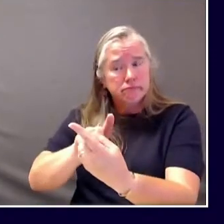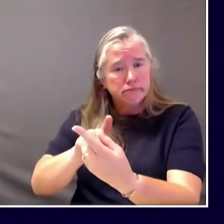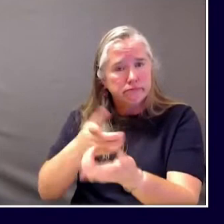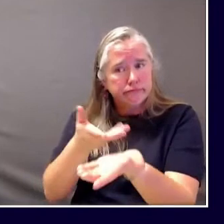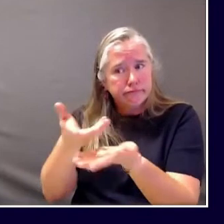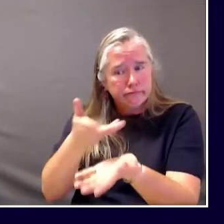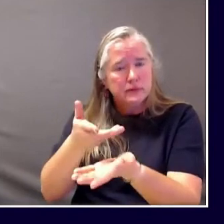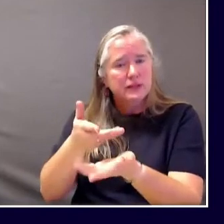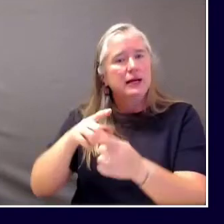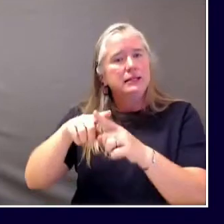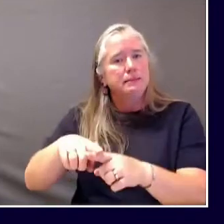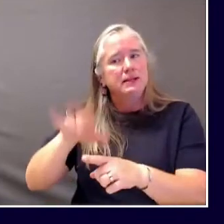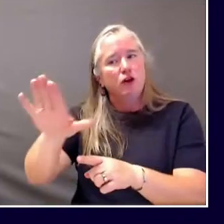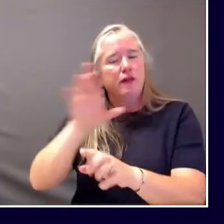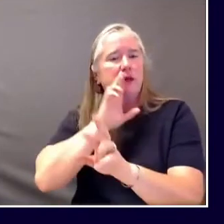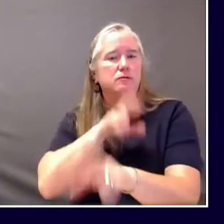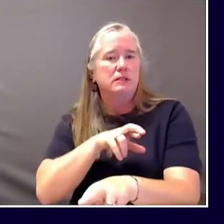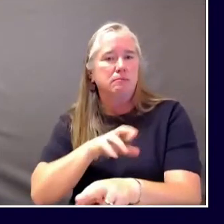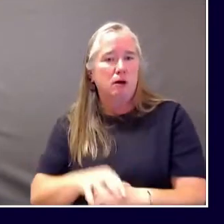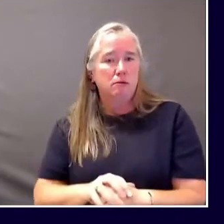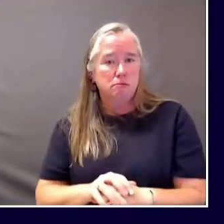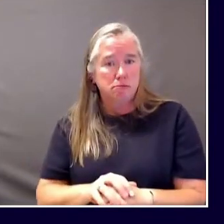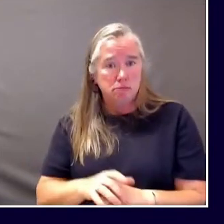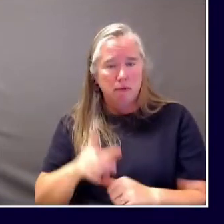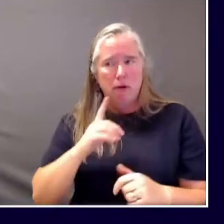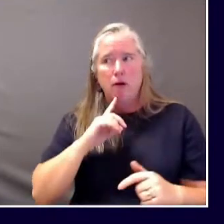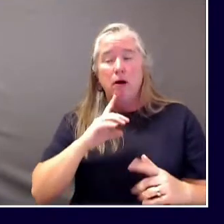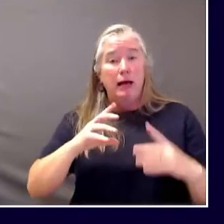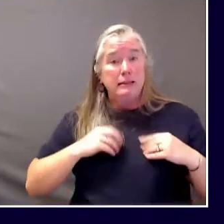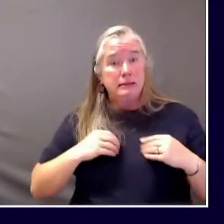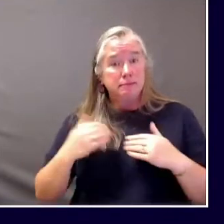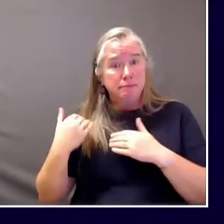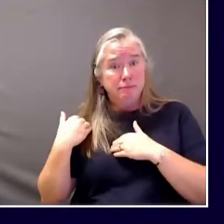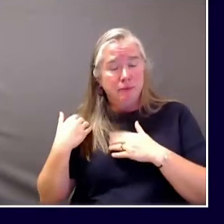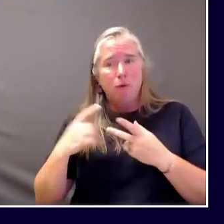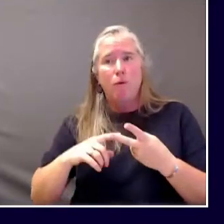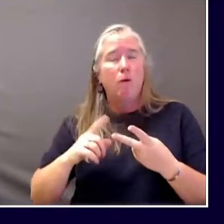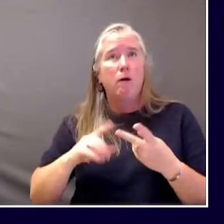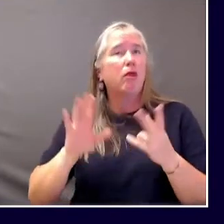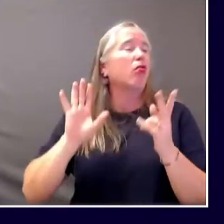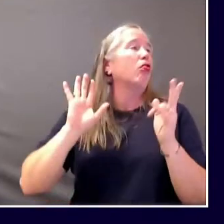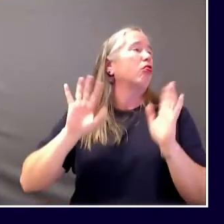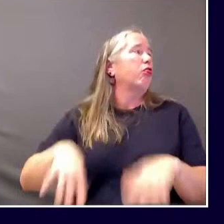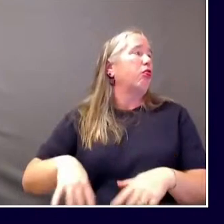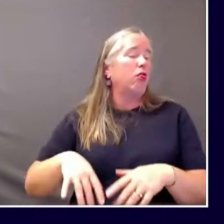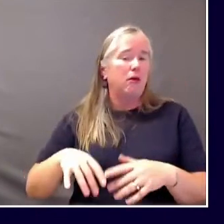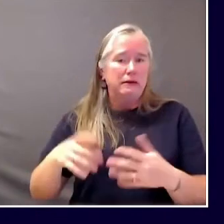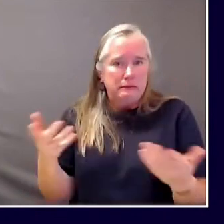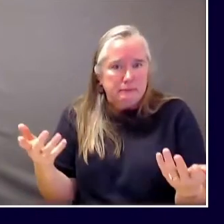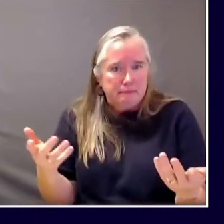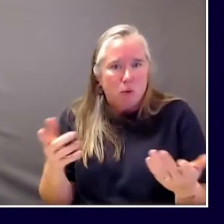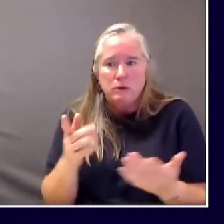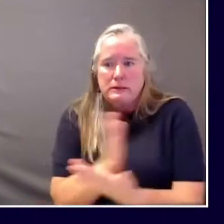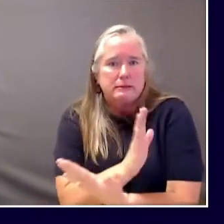you know our main goal is to make sure people